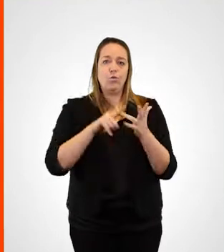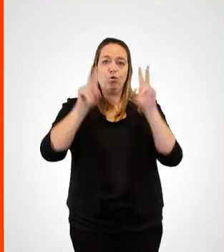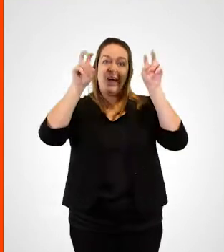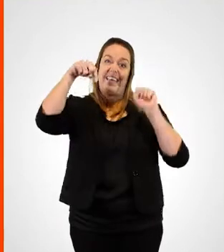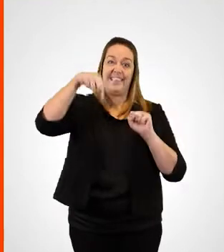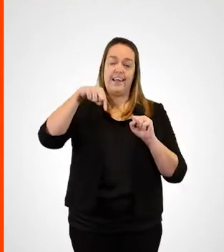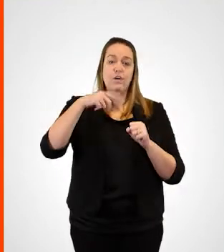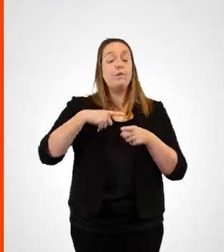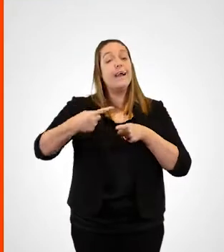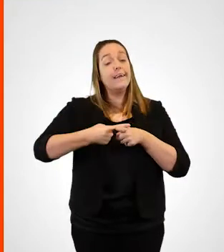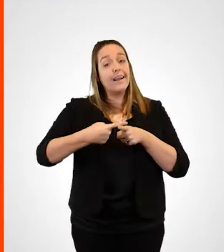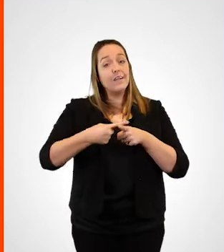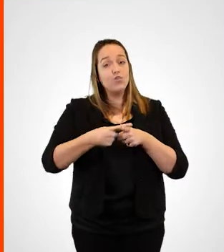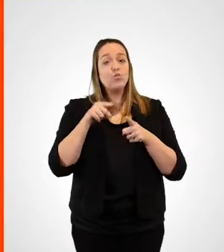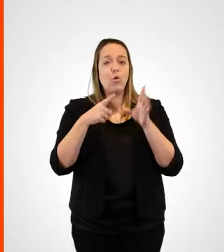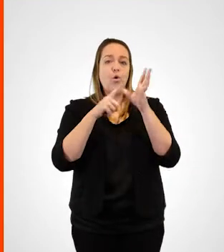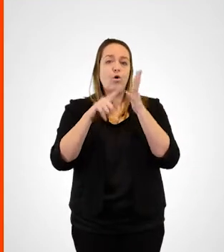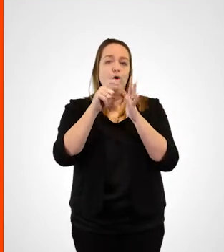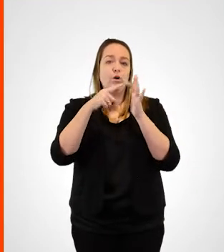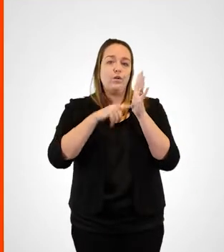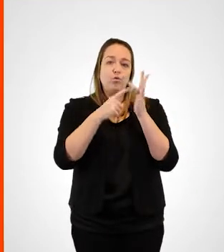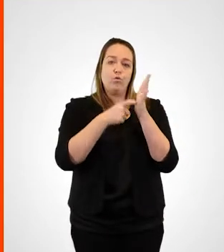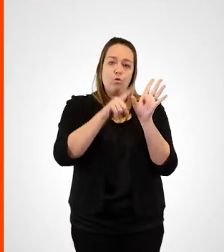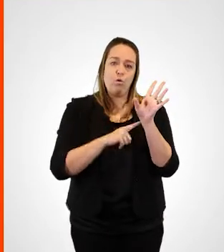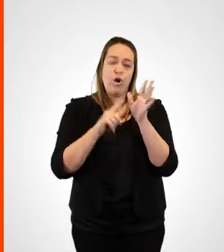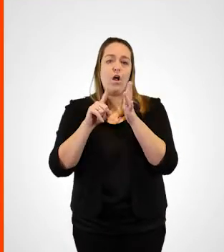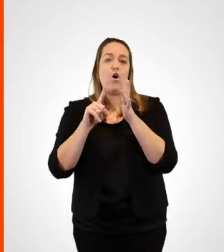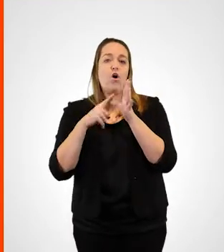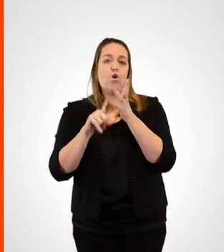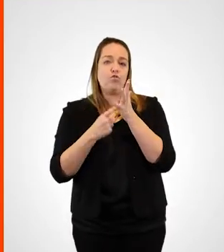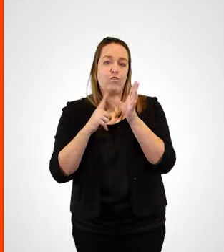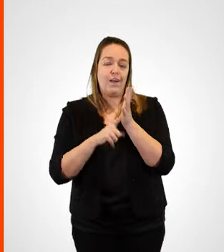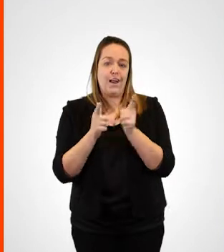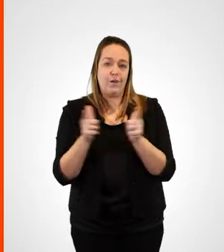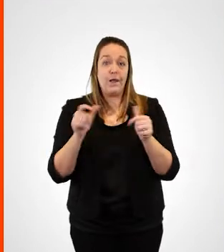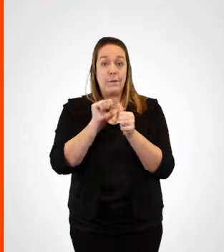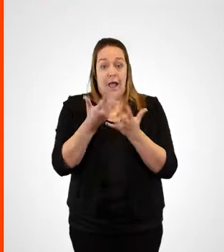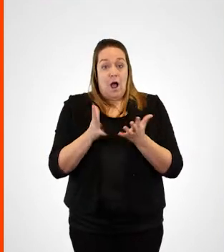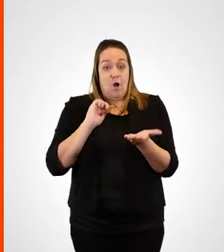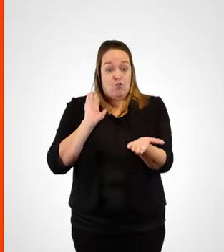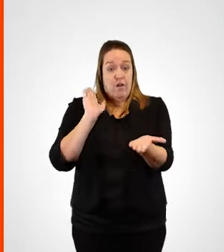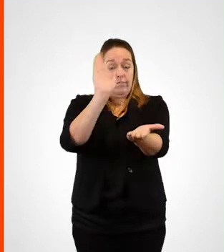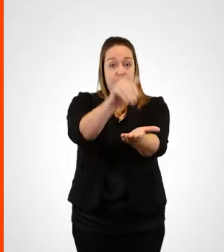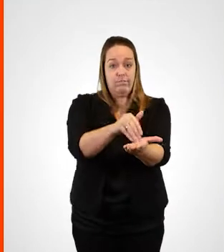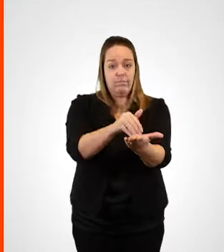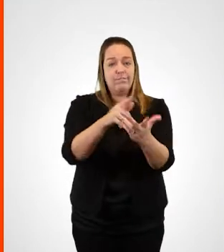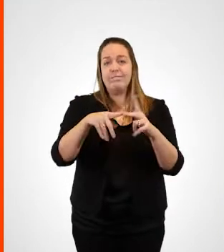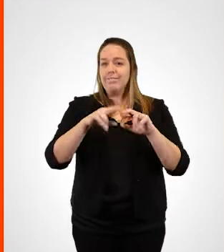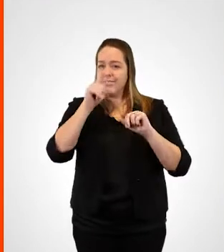English is an auditory oral language and the best way to get there from here is if you can exploit as much as you can